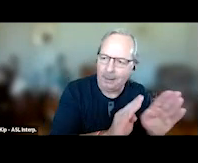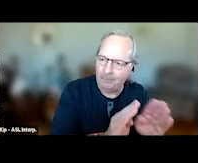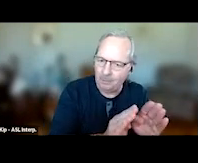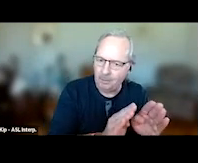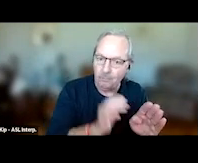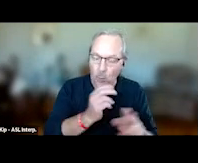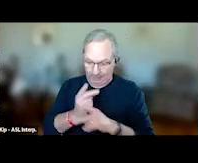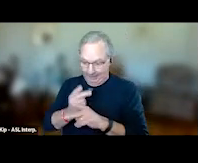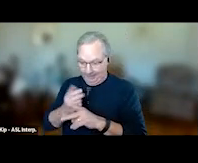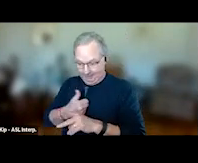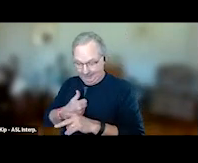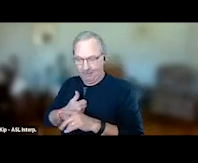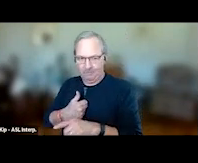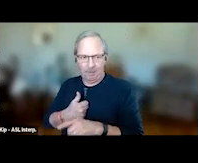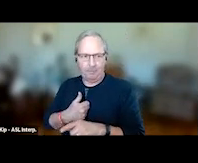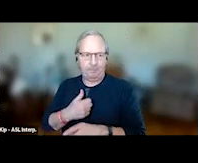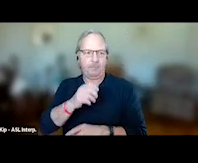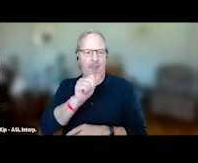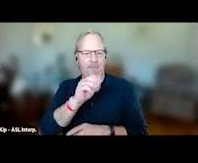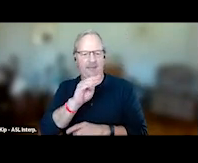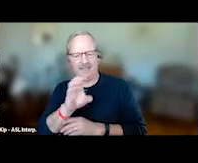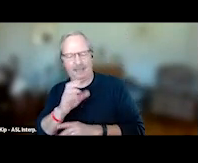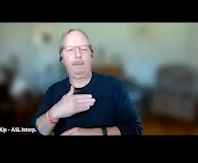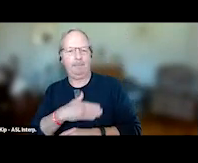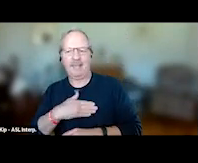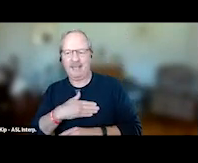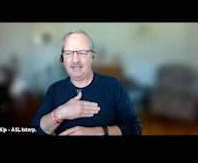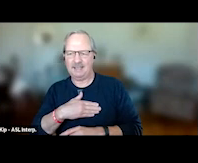ABC PLEASE is an acronym taken from dialectical